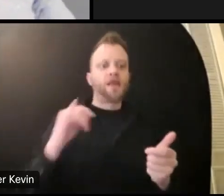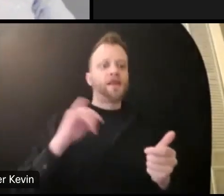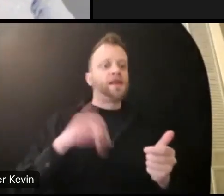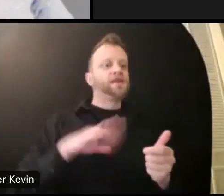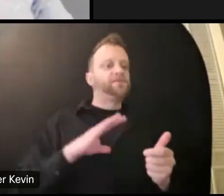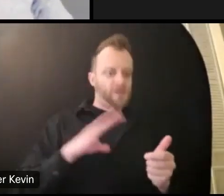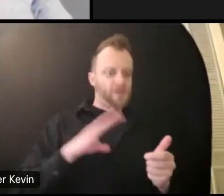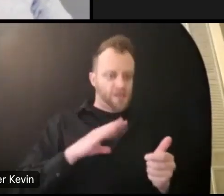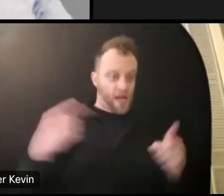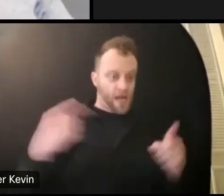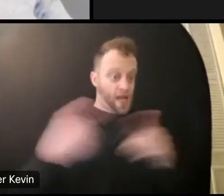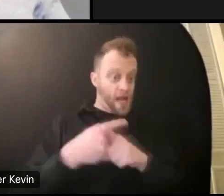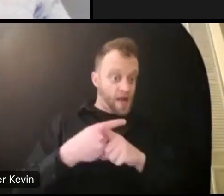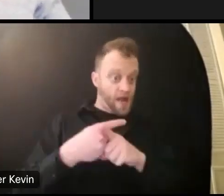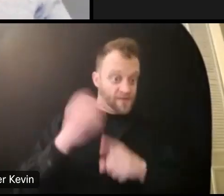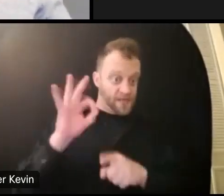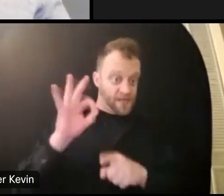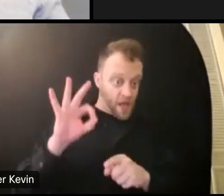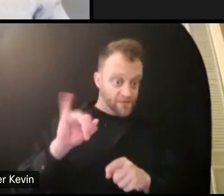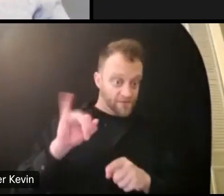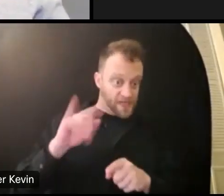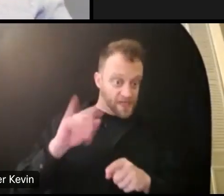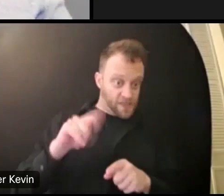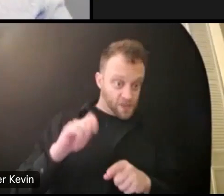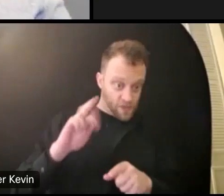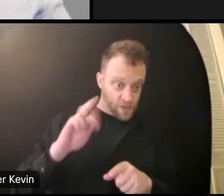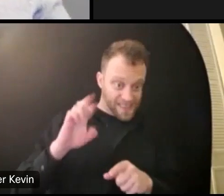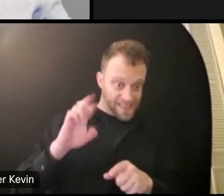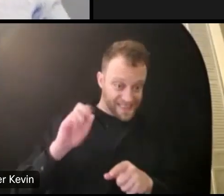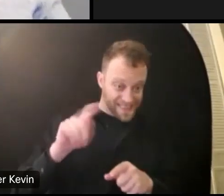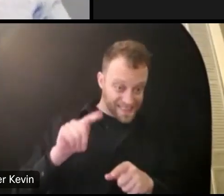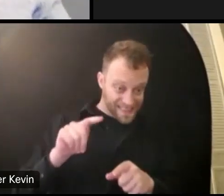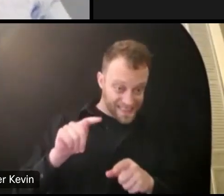lots of people get confused with whether or not someone has a particular interest in something